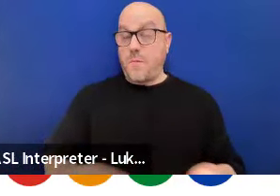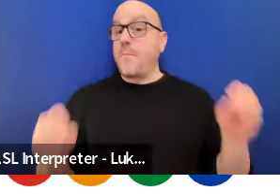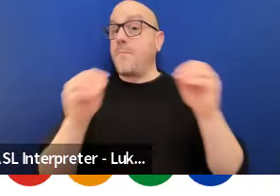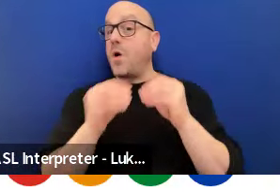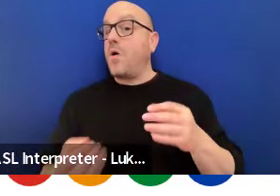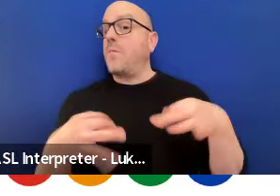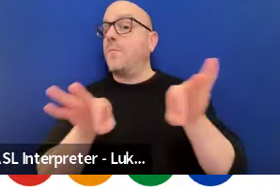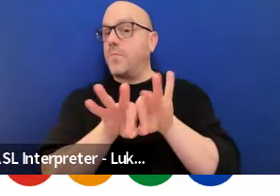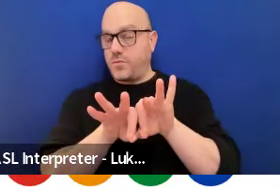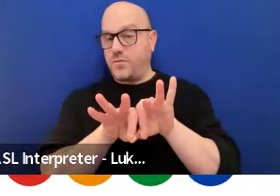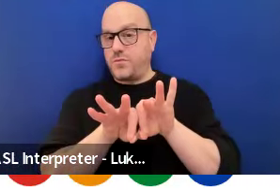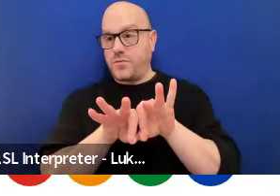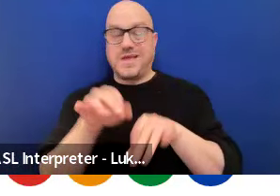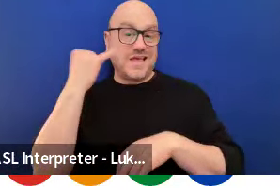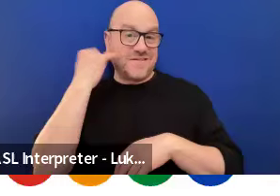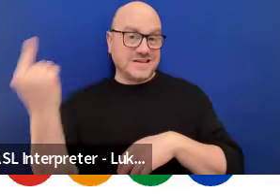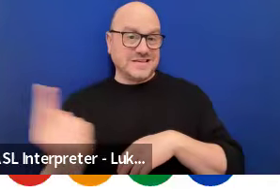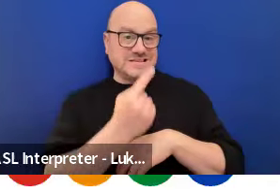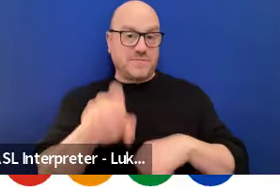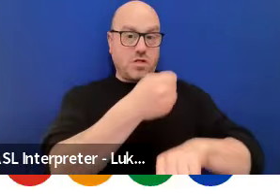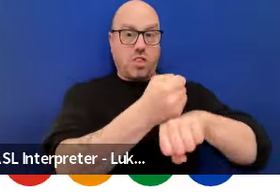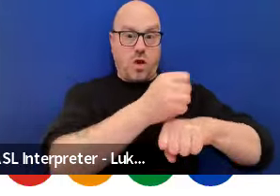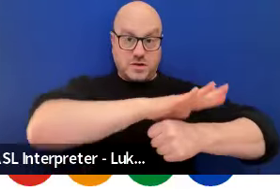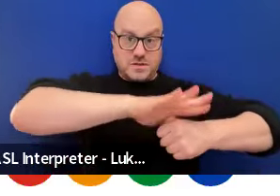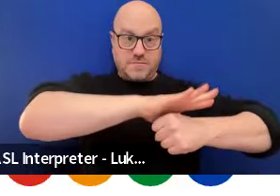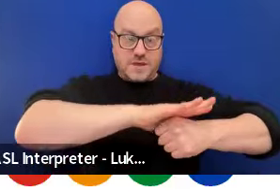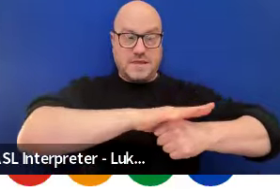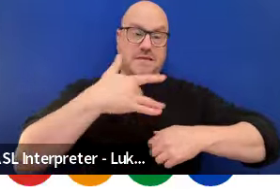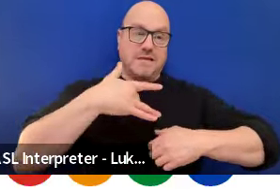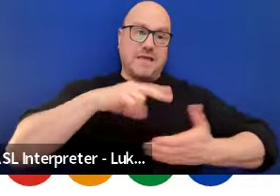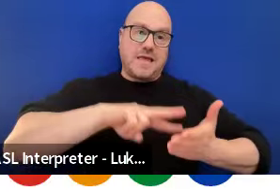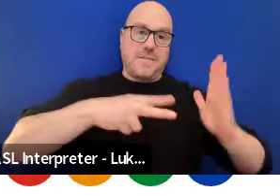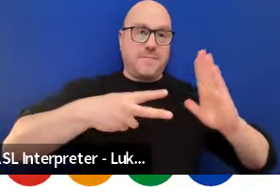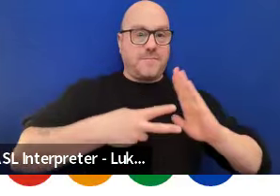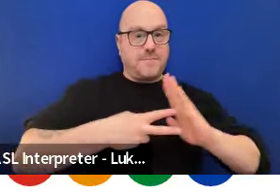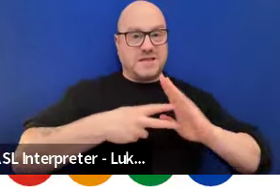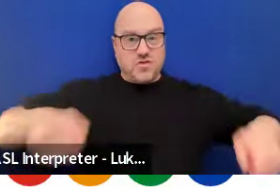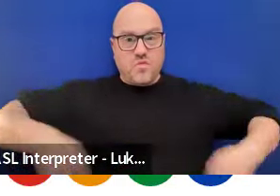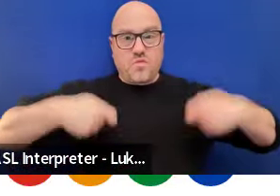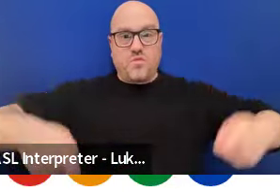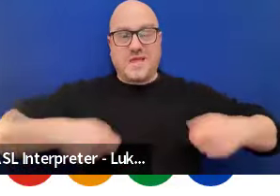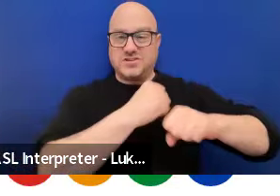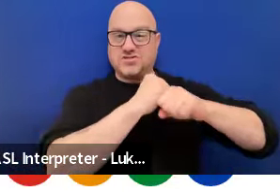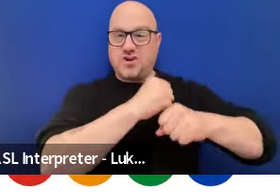FOR US. EQUALLY AND SOME WAYS MORE IMPORTANTLY, WHEN SOMETHING IS